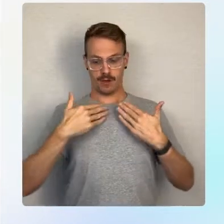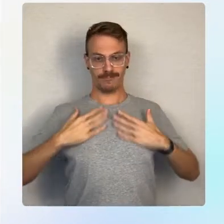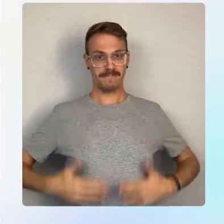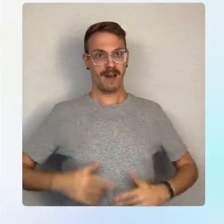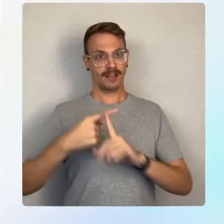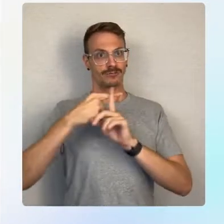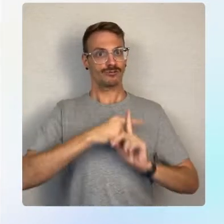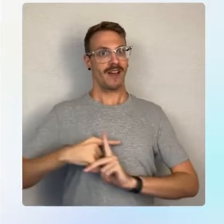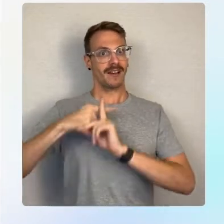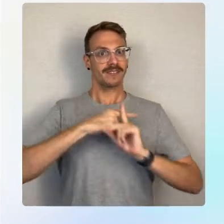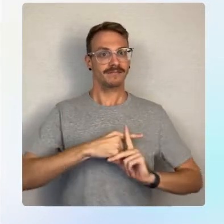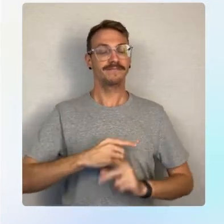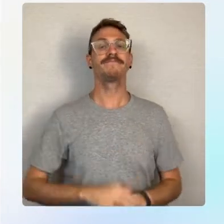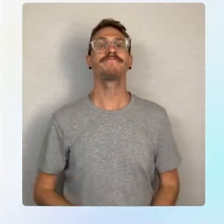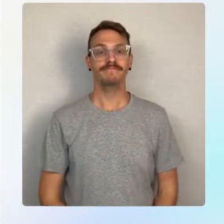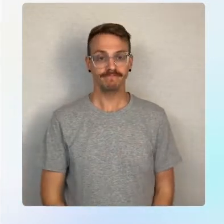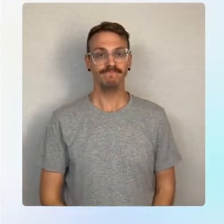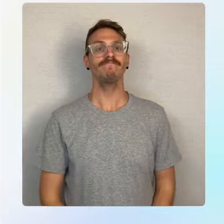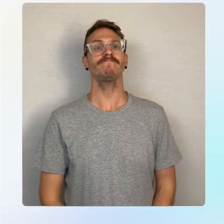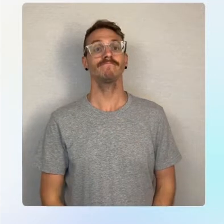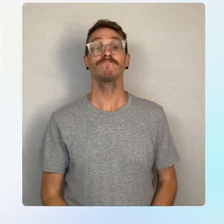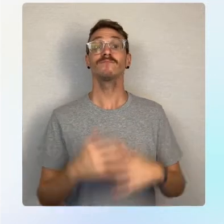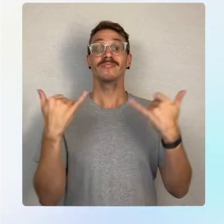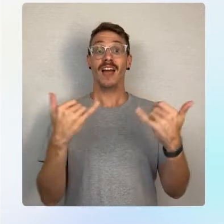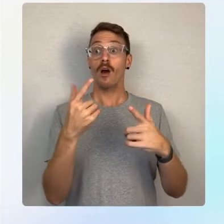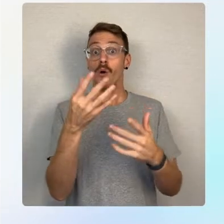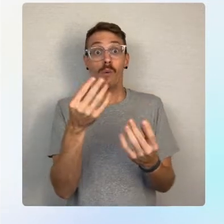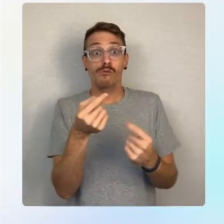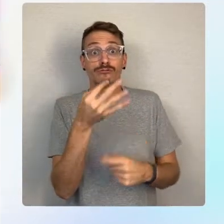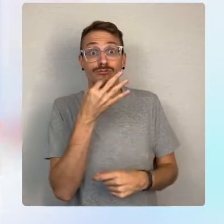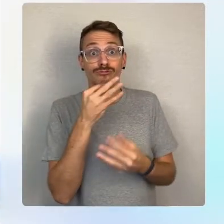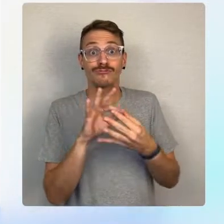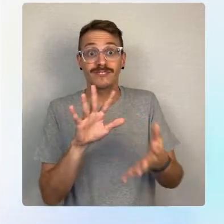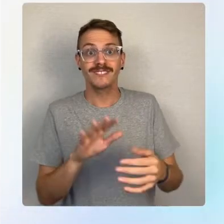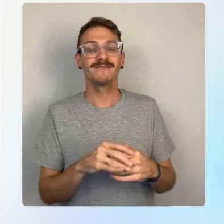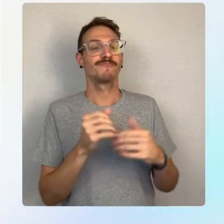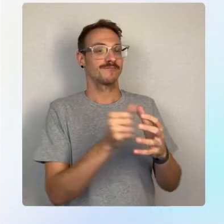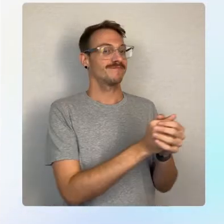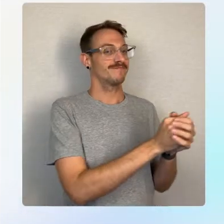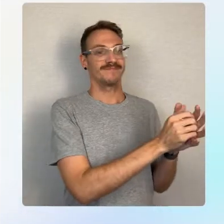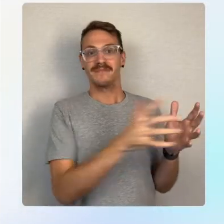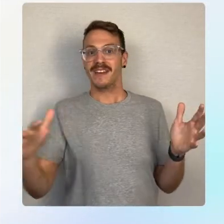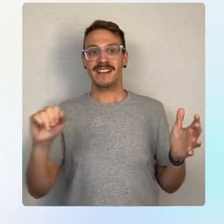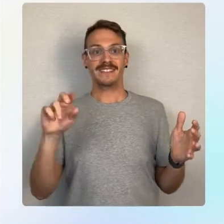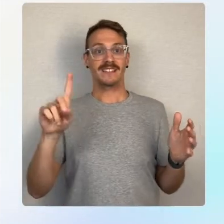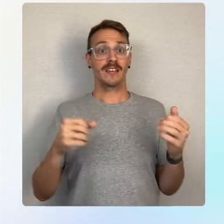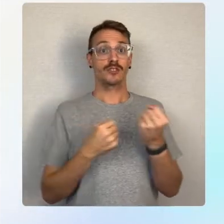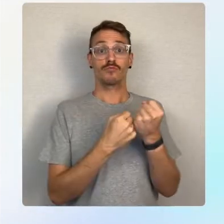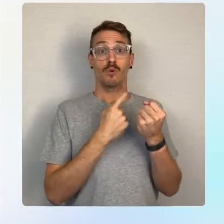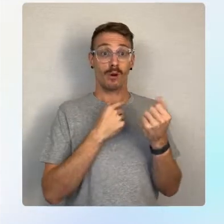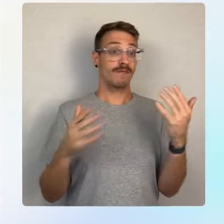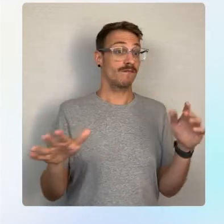Now here's what's coming up. We're expanding Meta Avatar SDK support across platforms and engines.